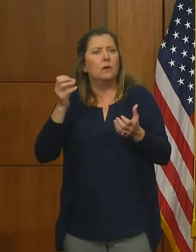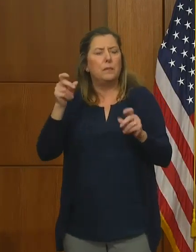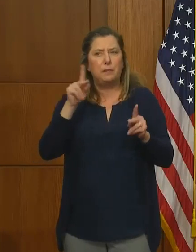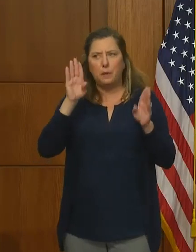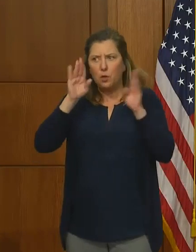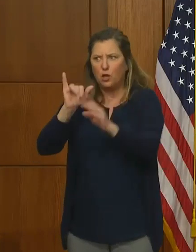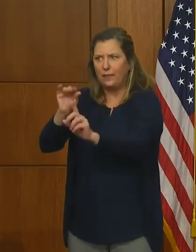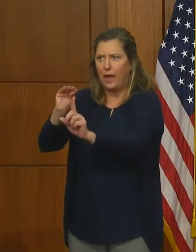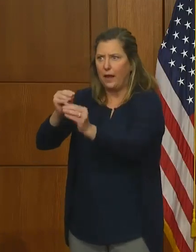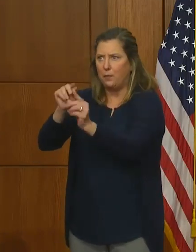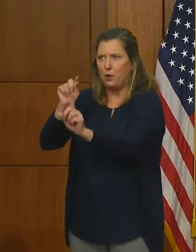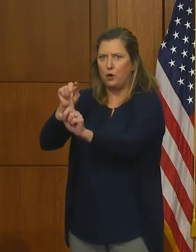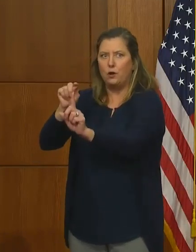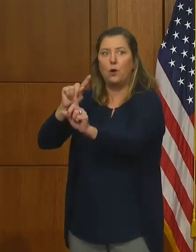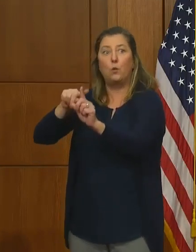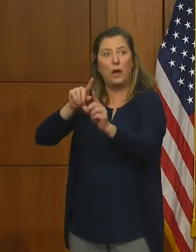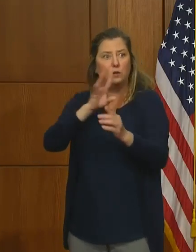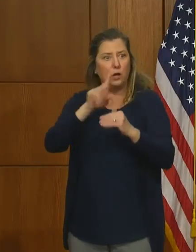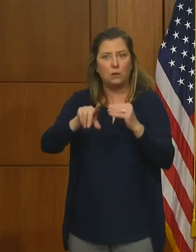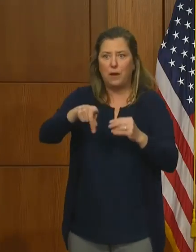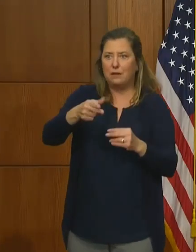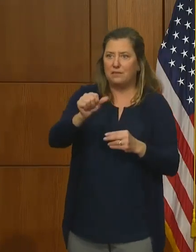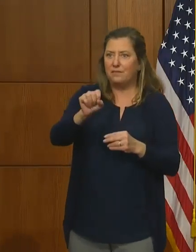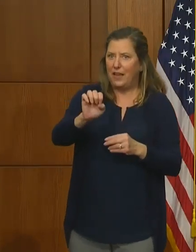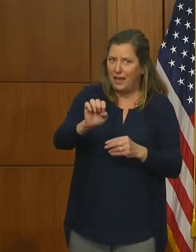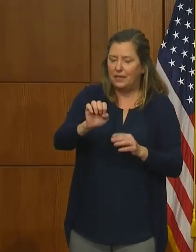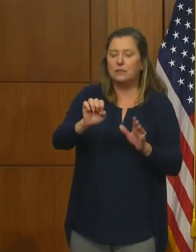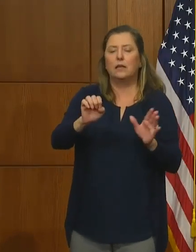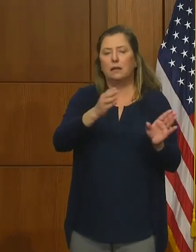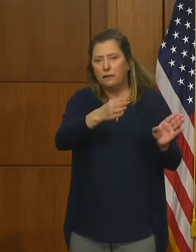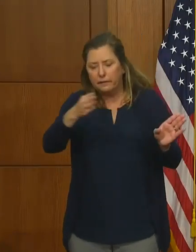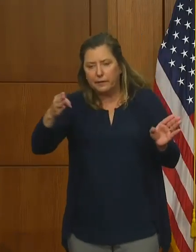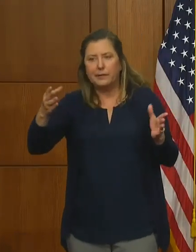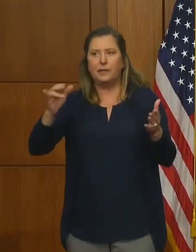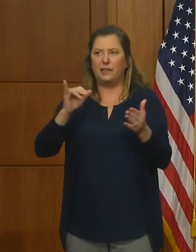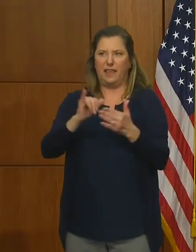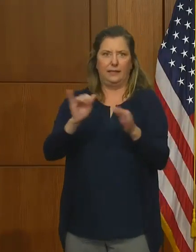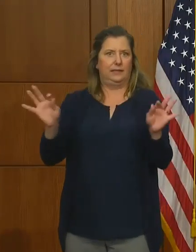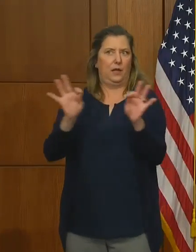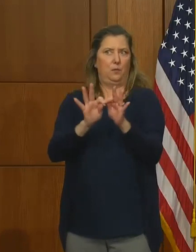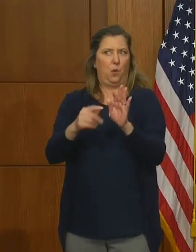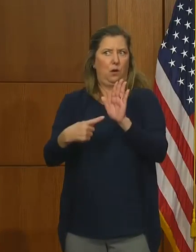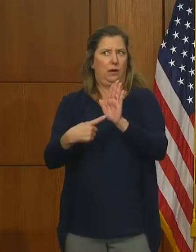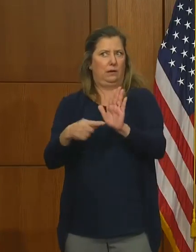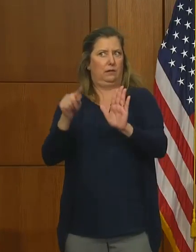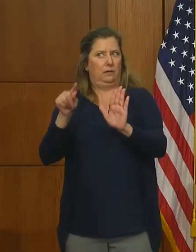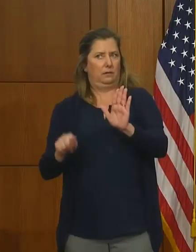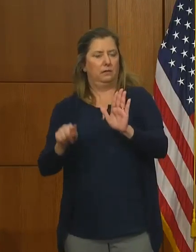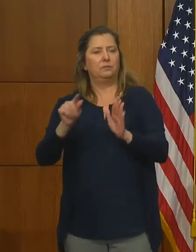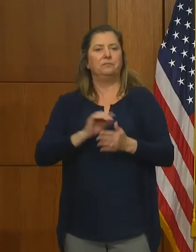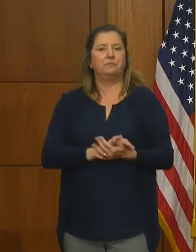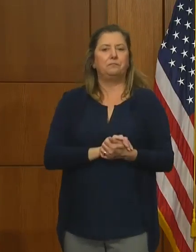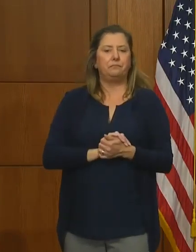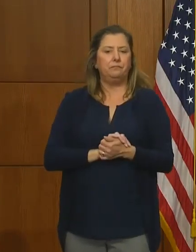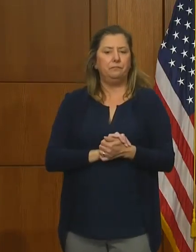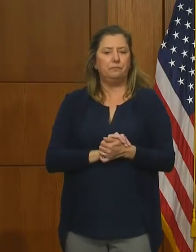TO MAKE SURE THAT OTHER NUMBER THAT REPORTING BECAUSE SO MANY FOLKS ARE FOCUSING ON THAT AS WE MOVE INTO THE FACES. SO AS